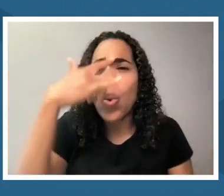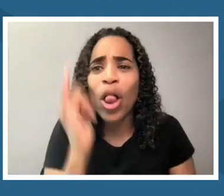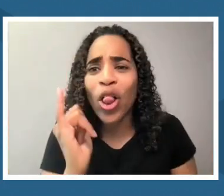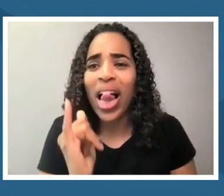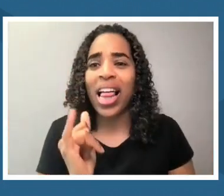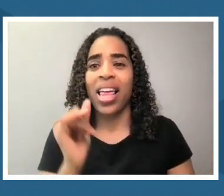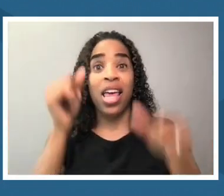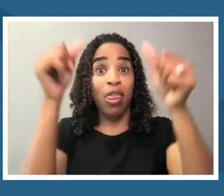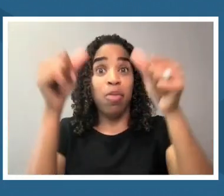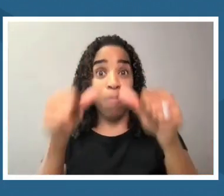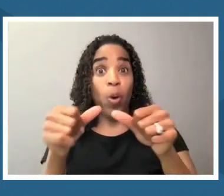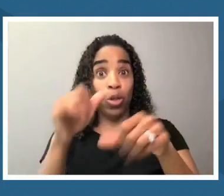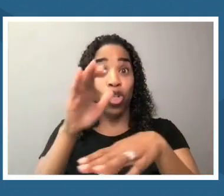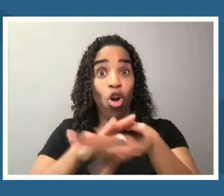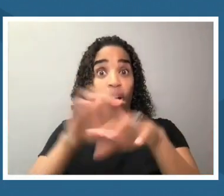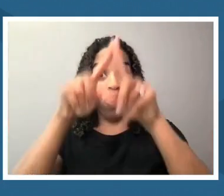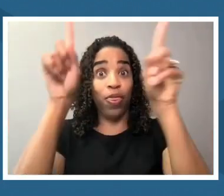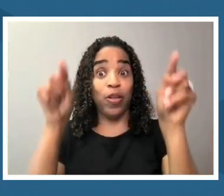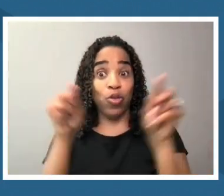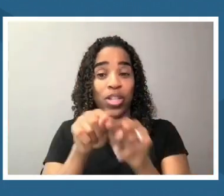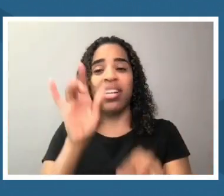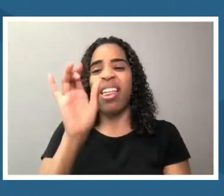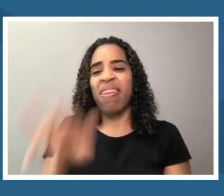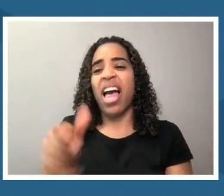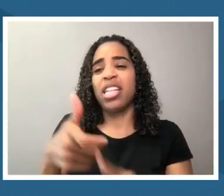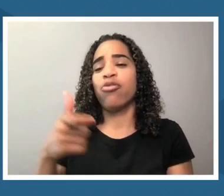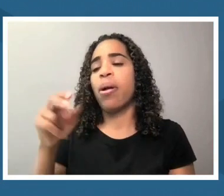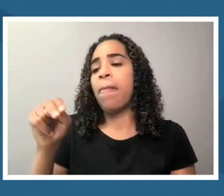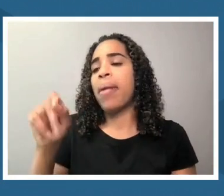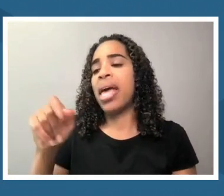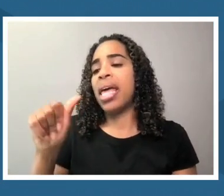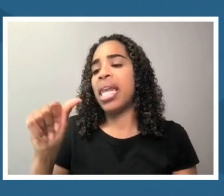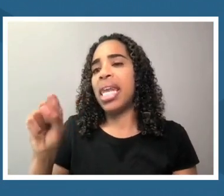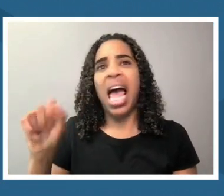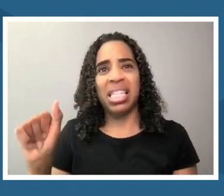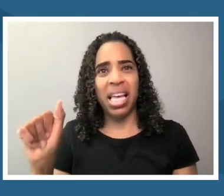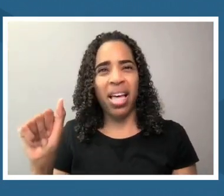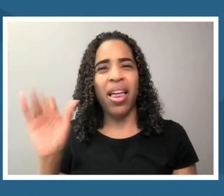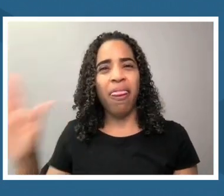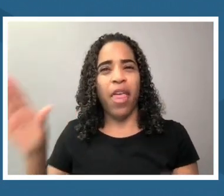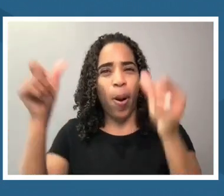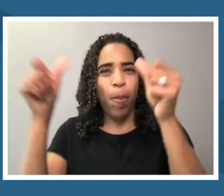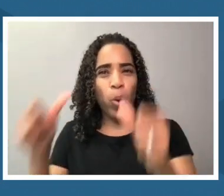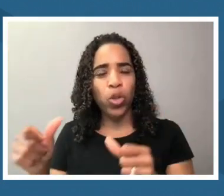from a series of uh nasa posters um